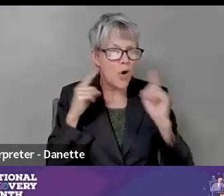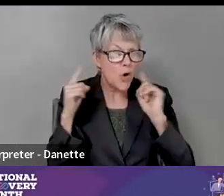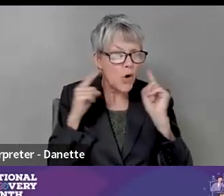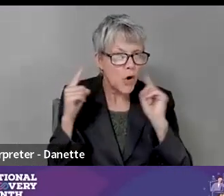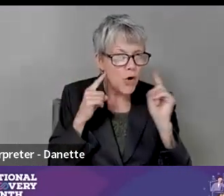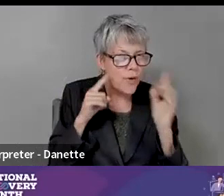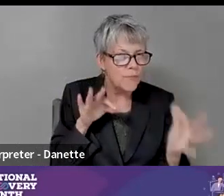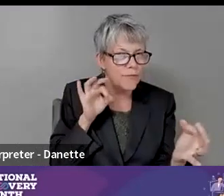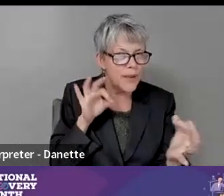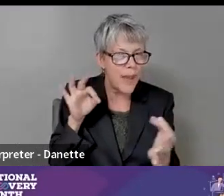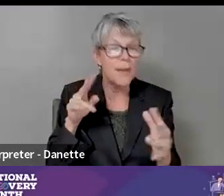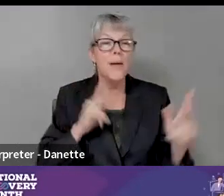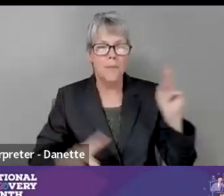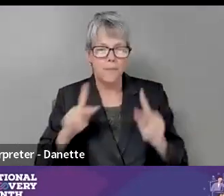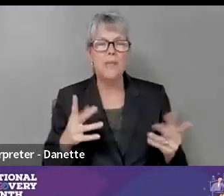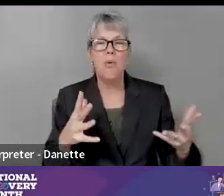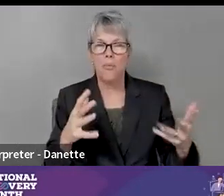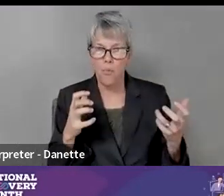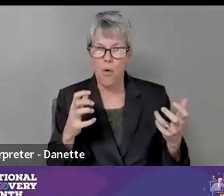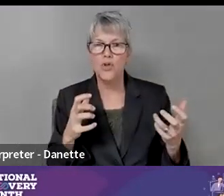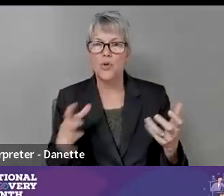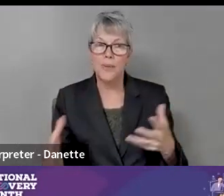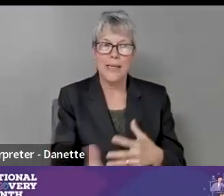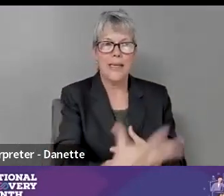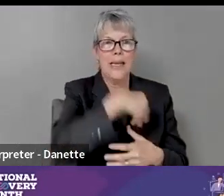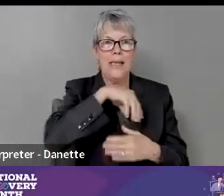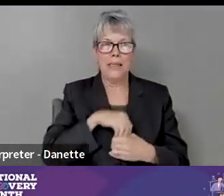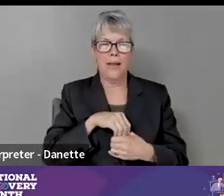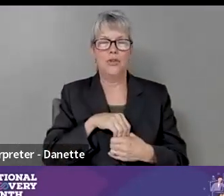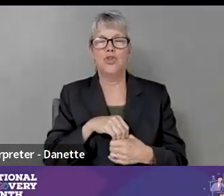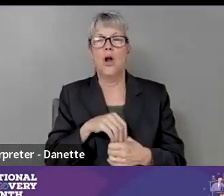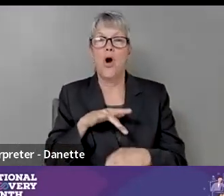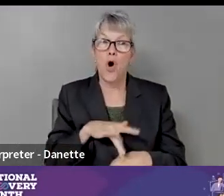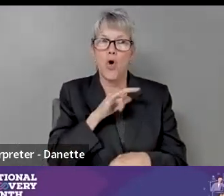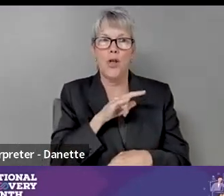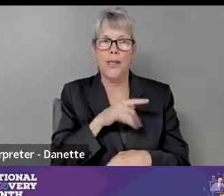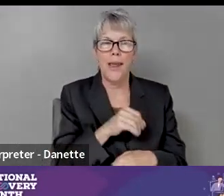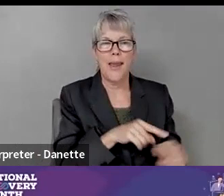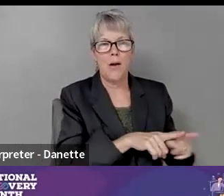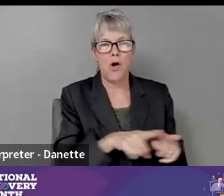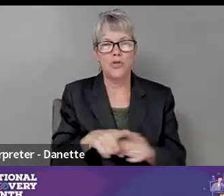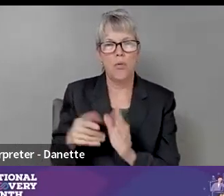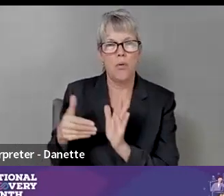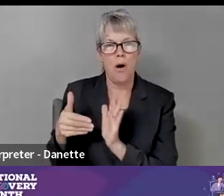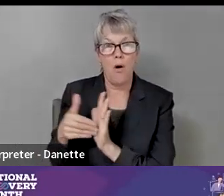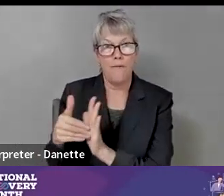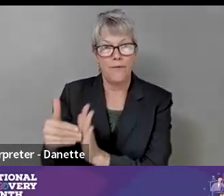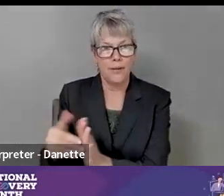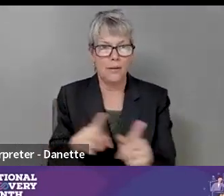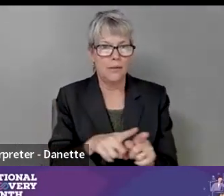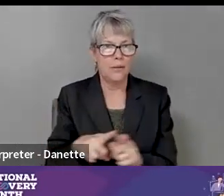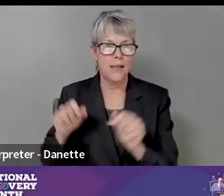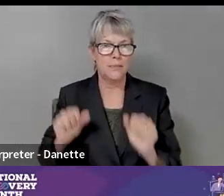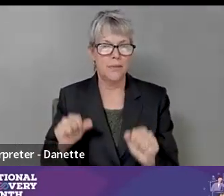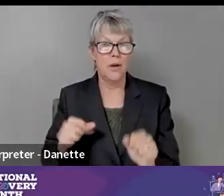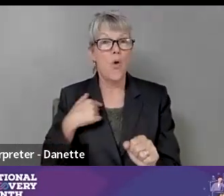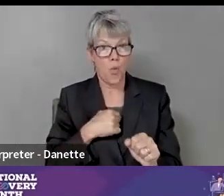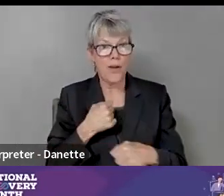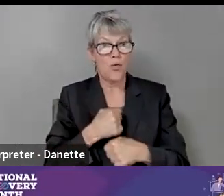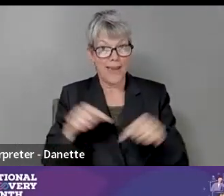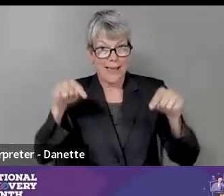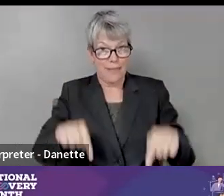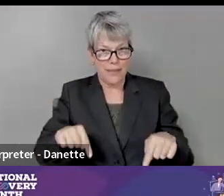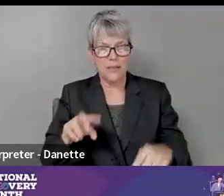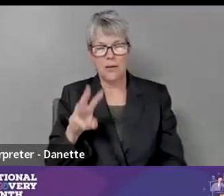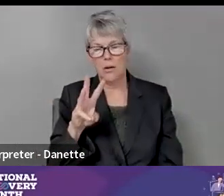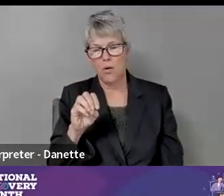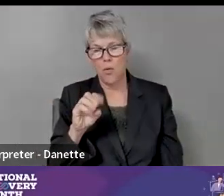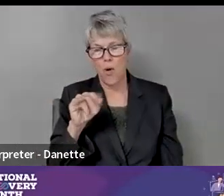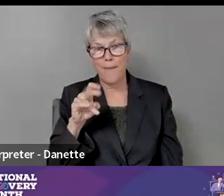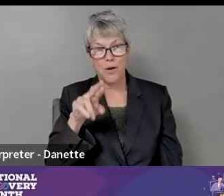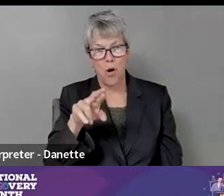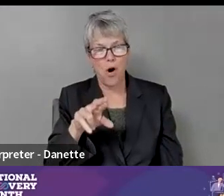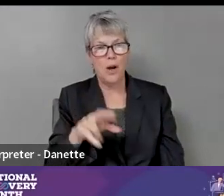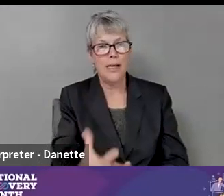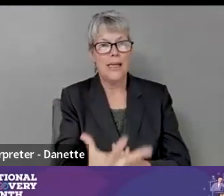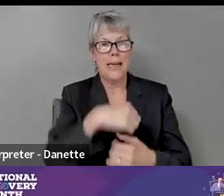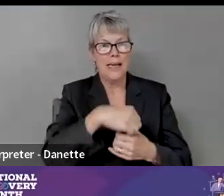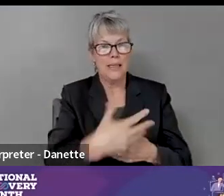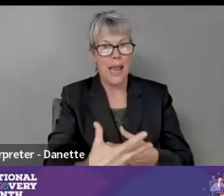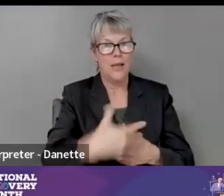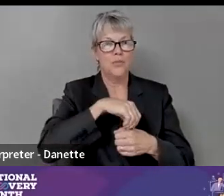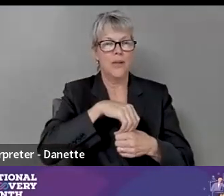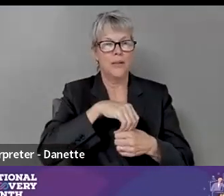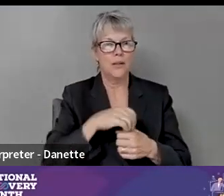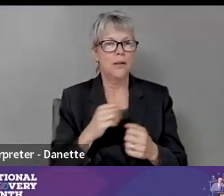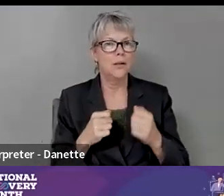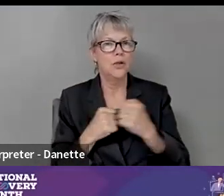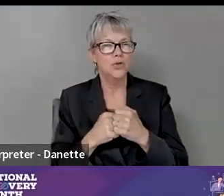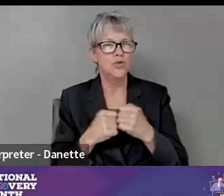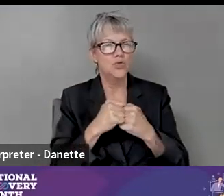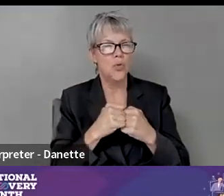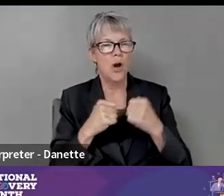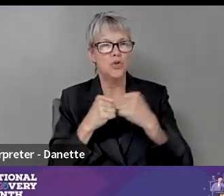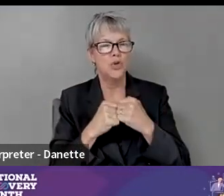Charles Rousseau (he/him): people do want to be engaged early and hopefully as often as possible, and one of the reasons we have created this Webinar and that engagement structure that we saw in the slide earlier is to try to direct people